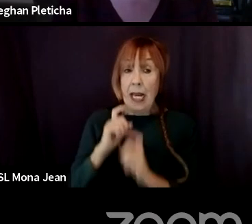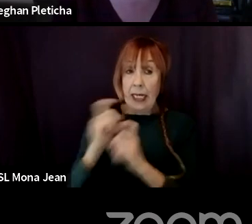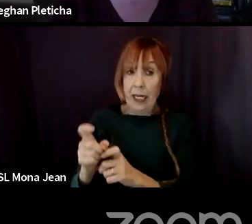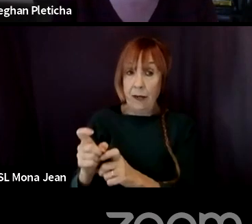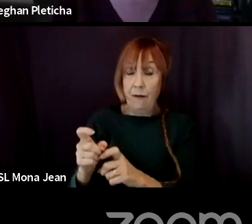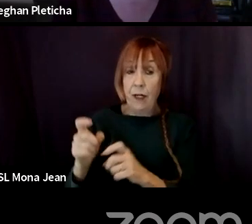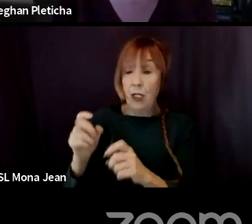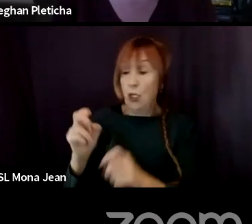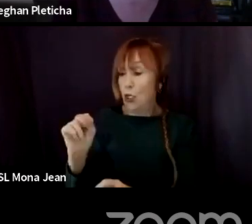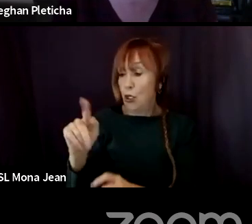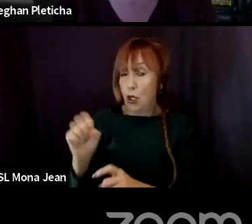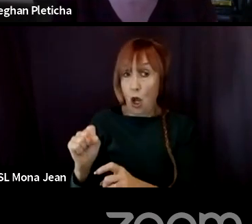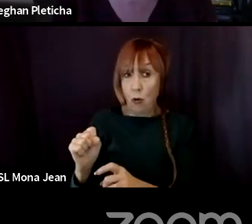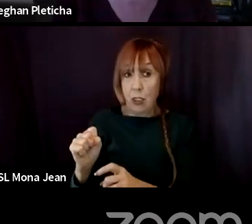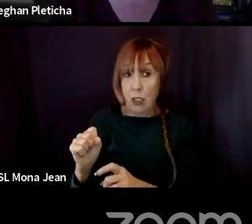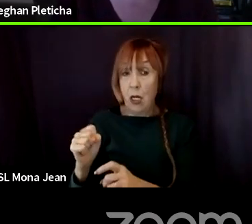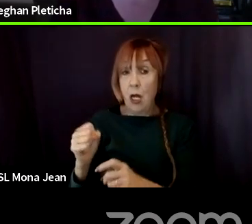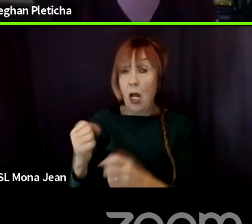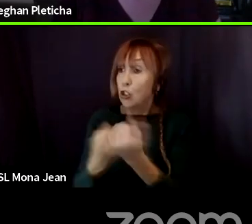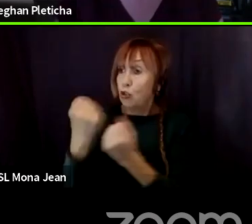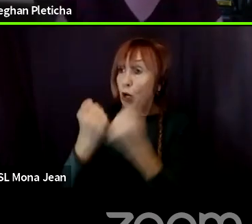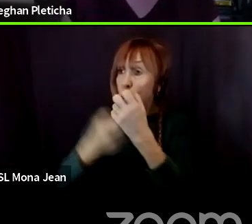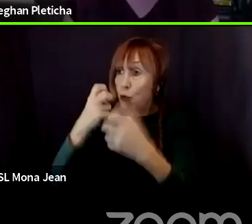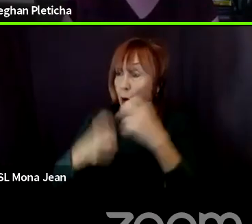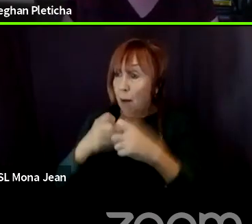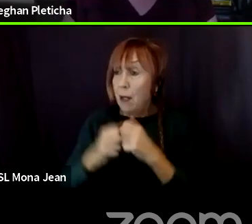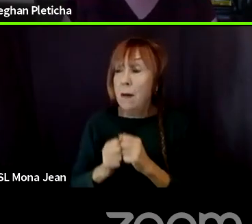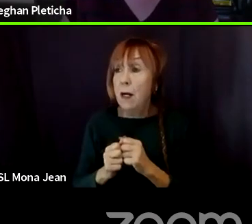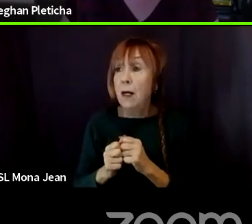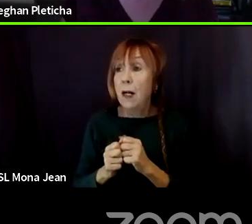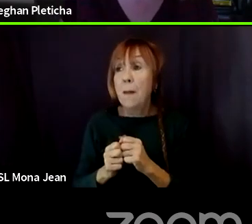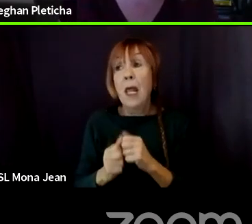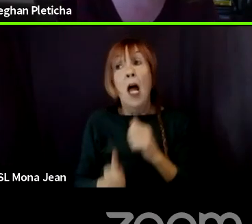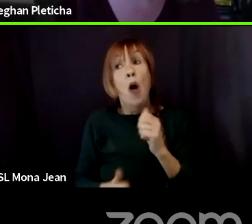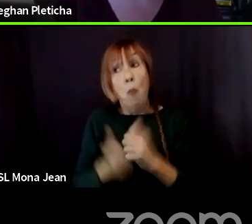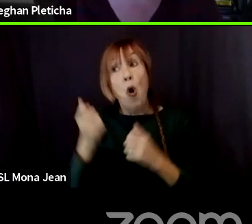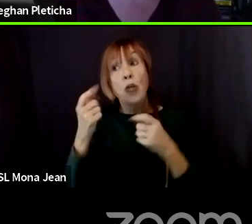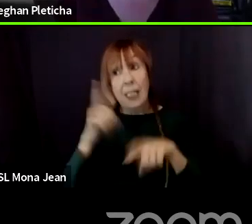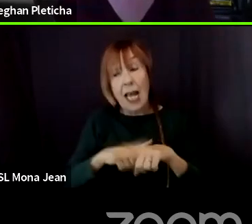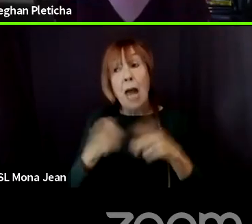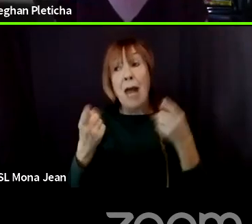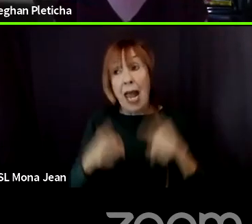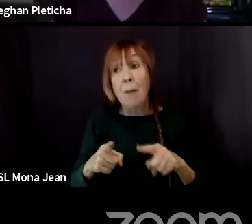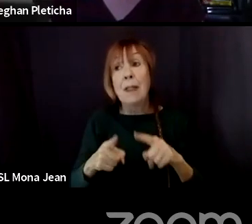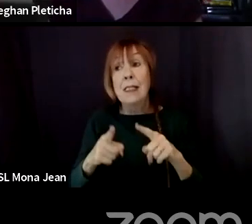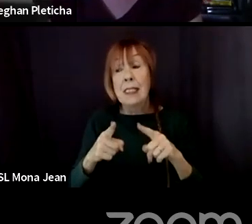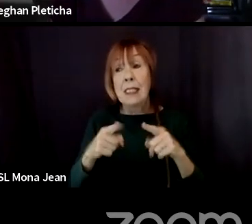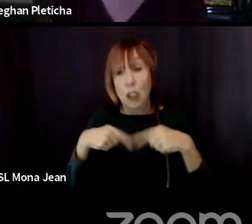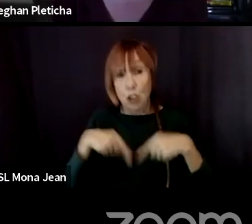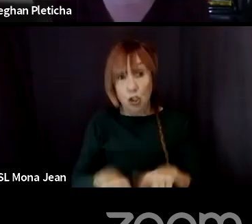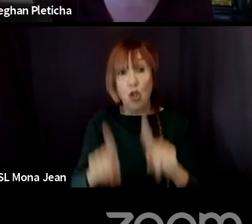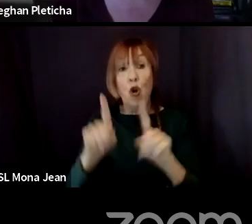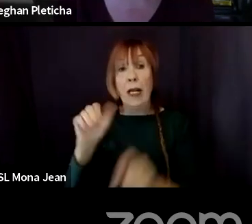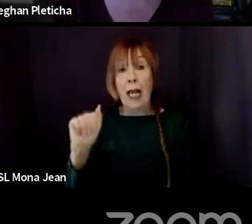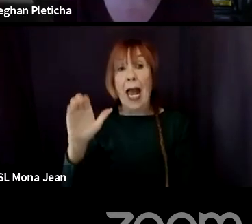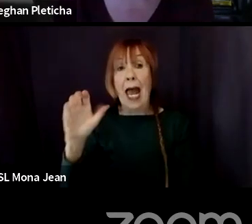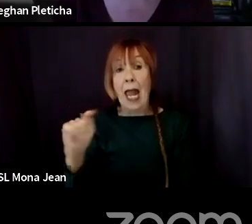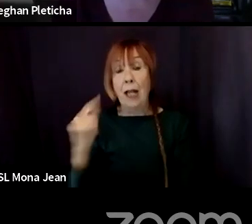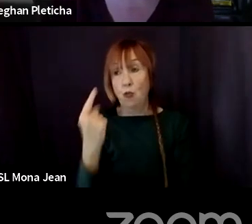is usually an act one. It's somewhere in the setup. Yeah. Somewhere that has messed something up.